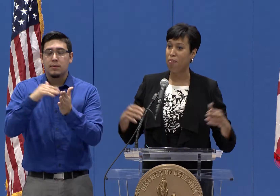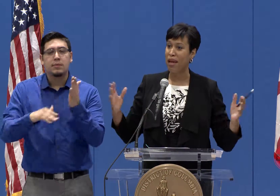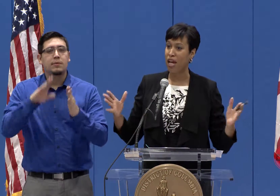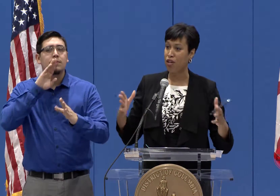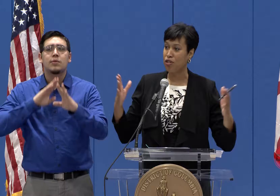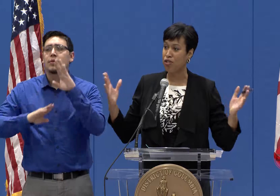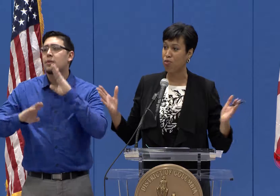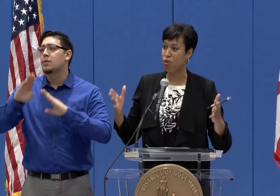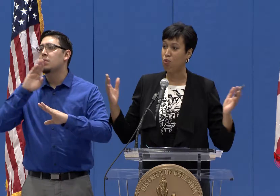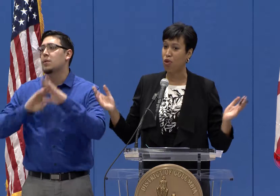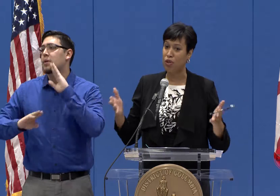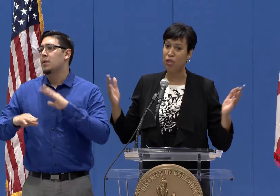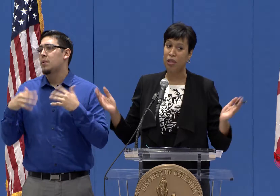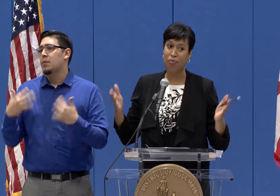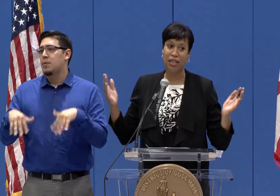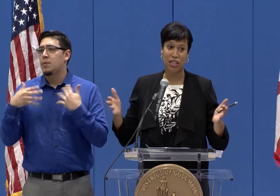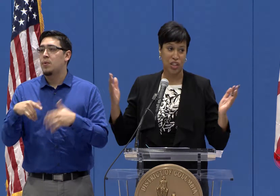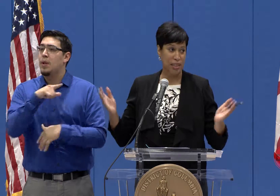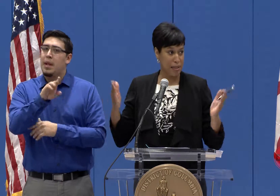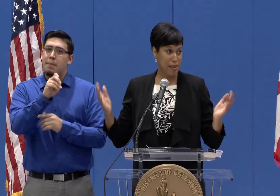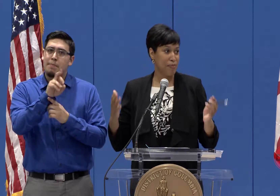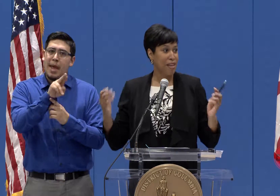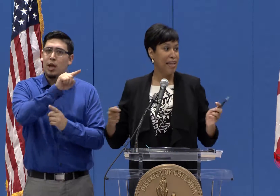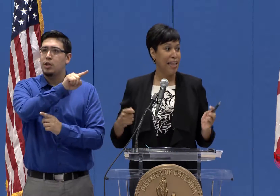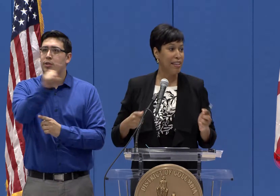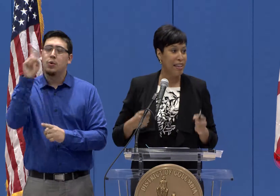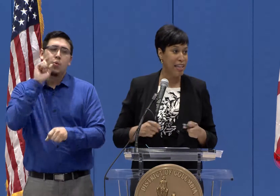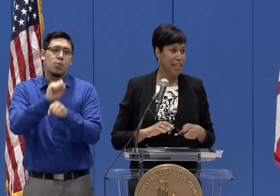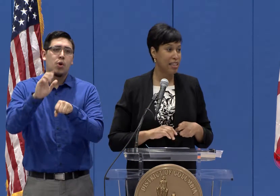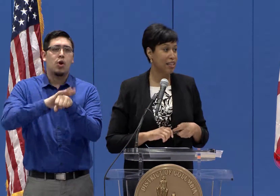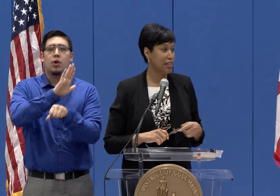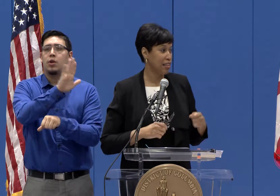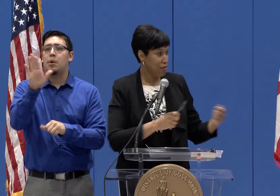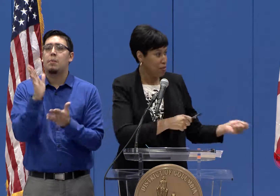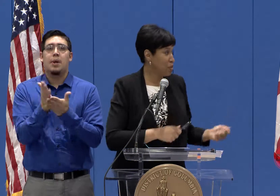THE MAYORS WOULD WORK ON THEIR BUDGETS AND THEN GIVE THEM TO